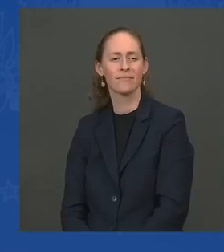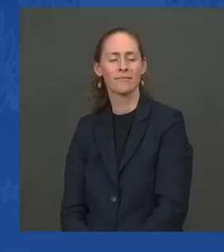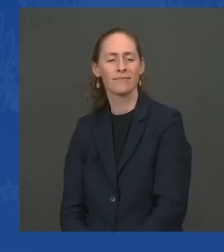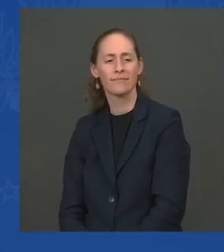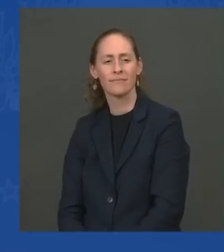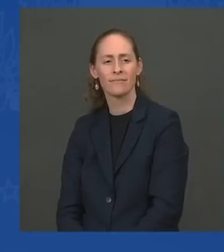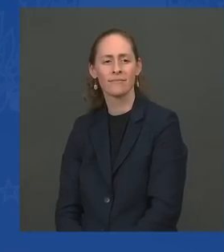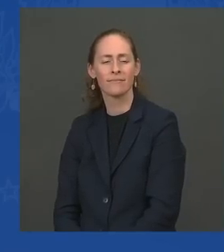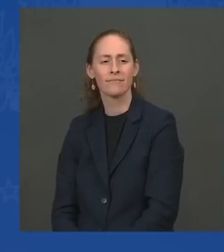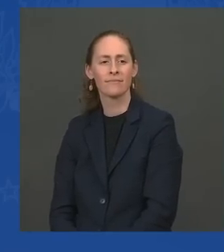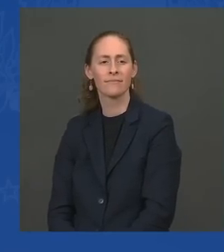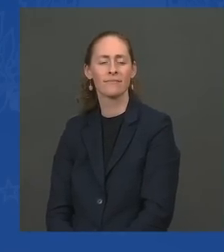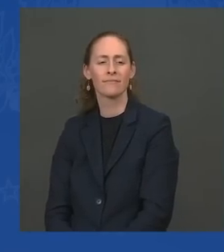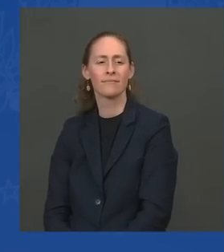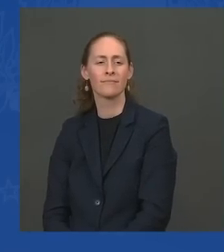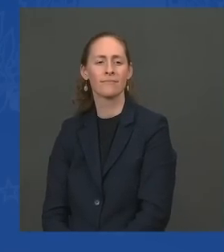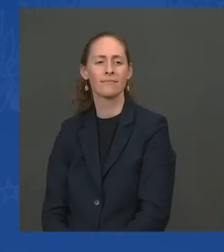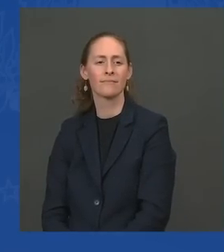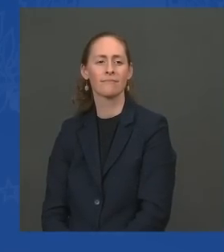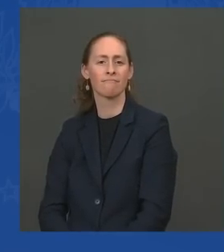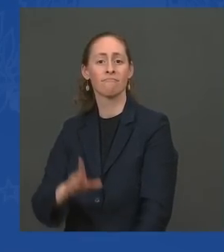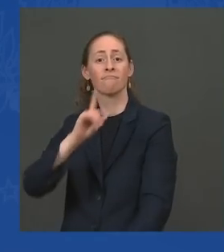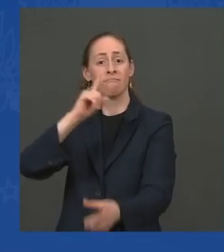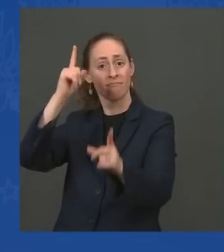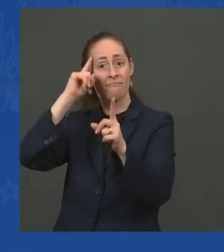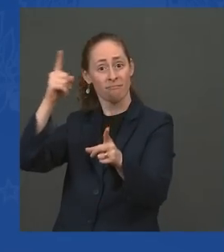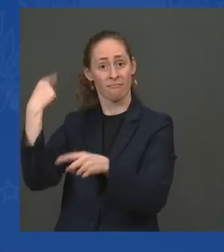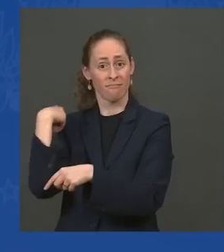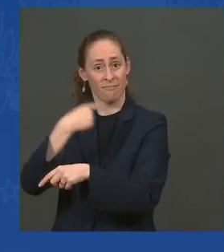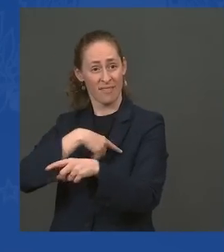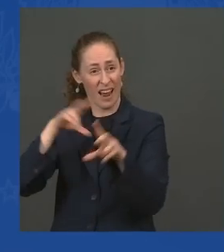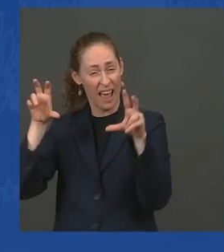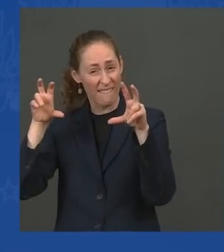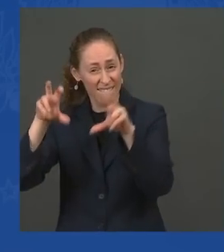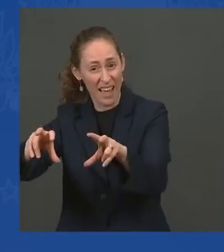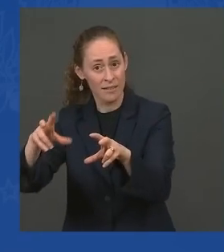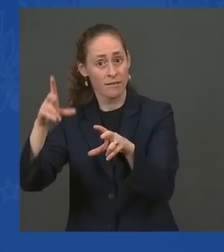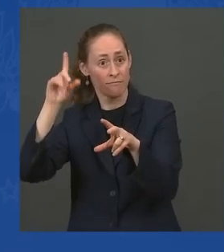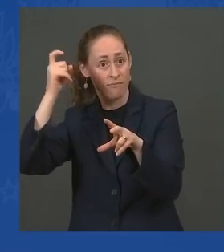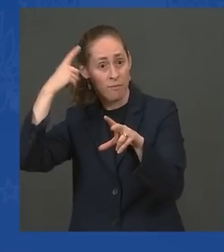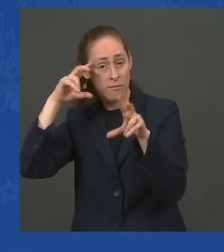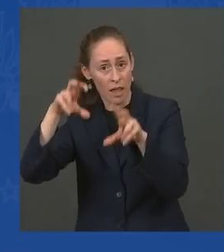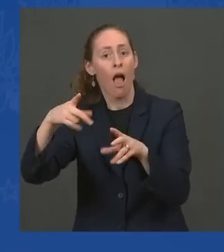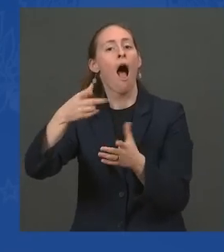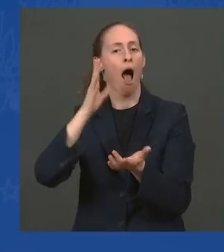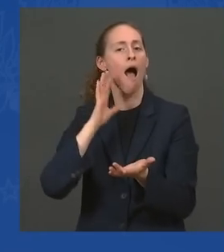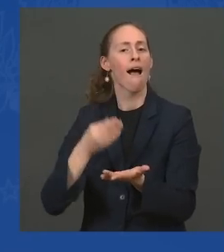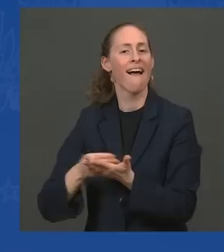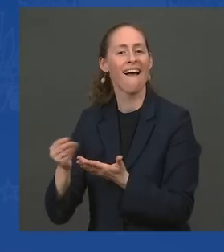enormous fleet of vehicles, as I'm going to do. I pledged when I ran -- we have hundreds --